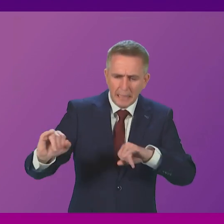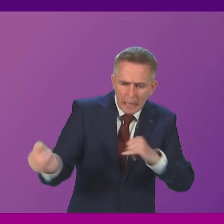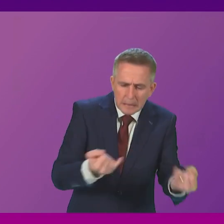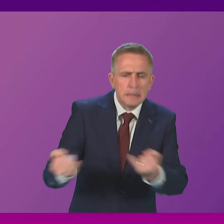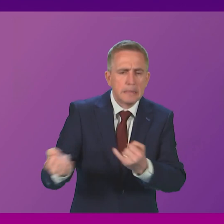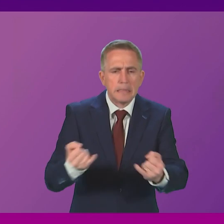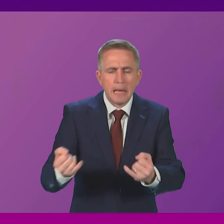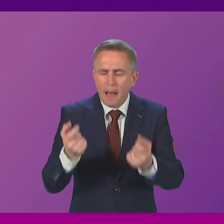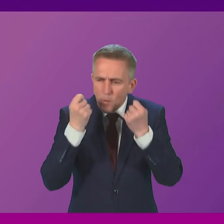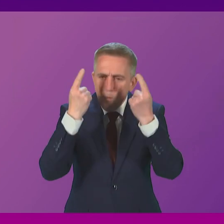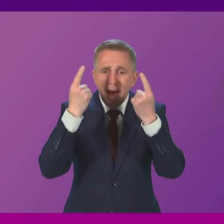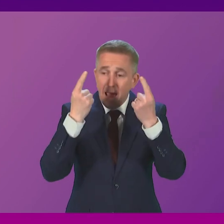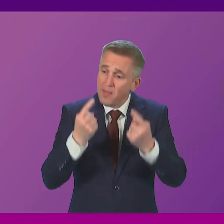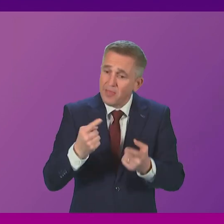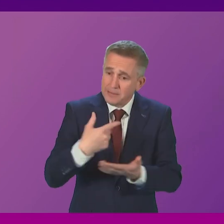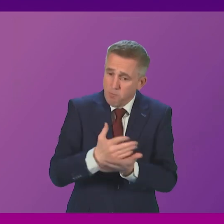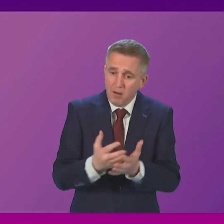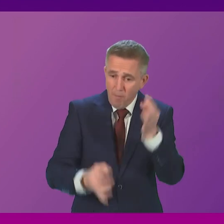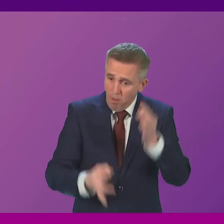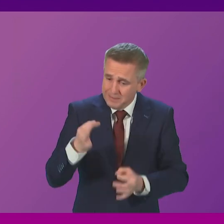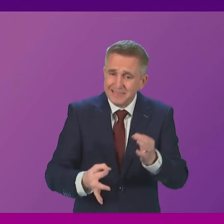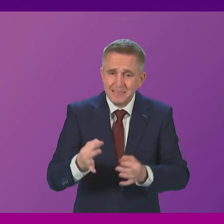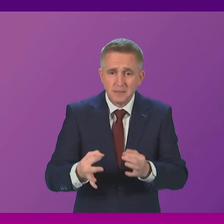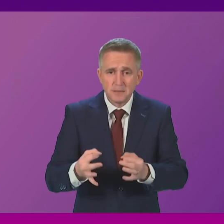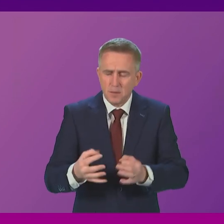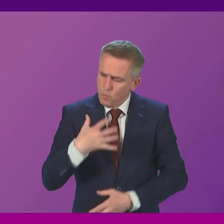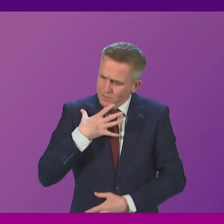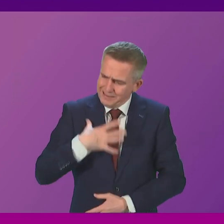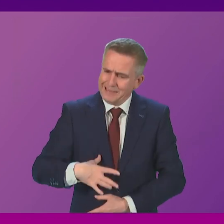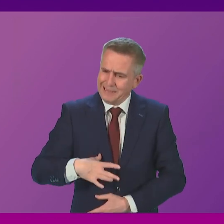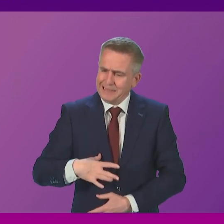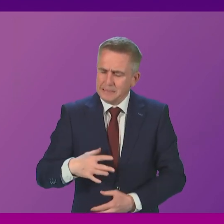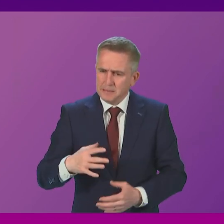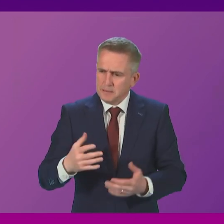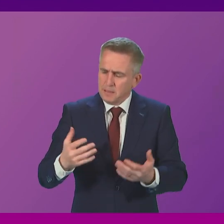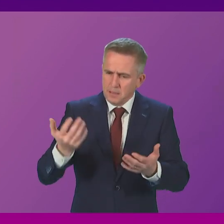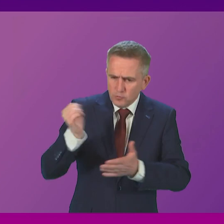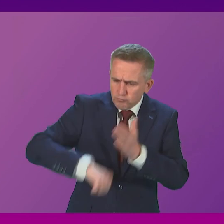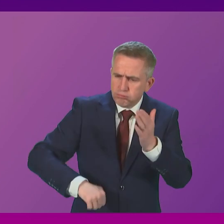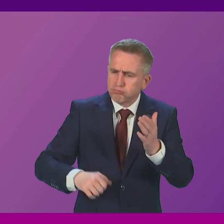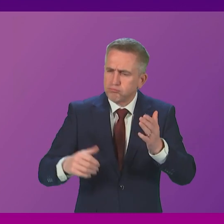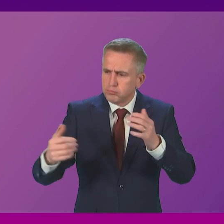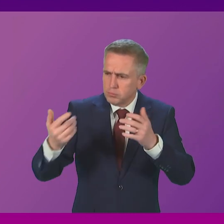That is as it should be—politics requires strong, reasoned, respectful disagreement.